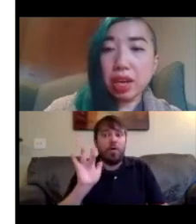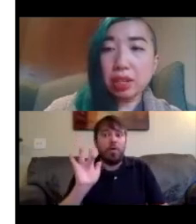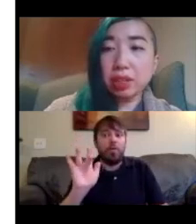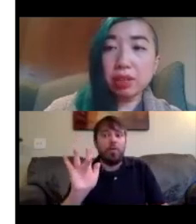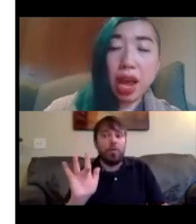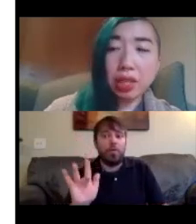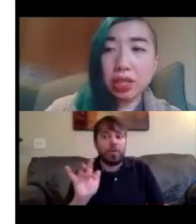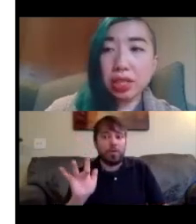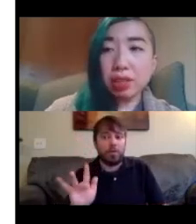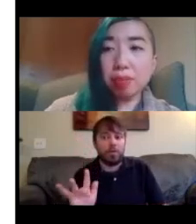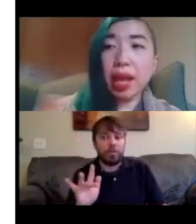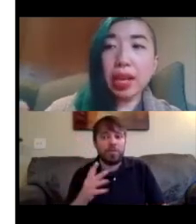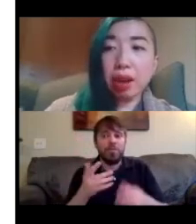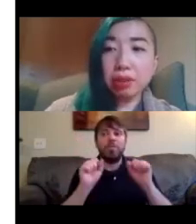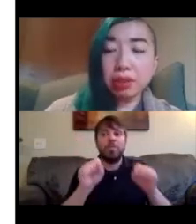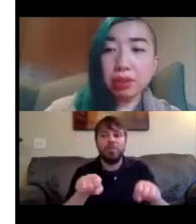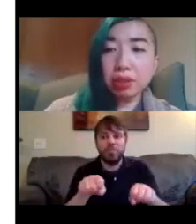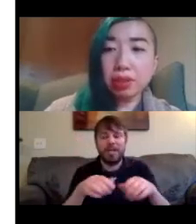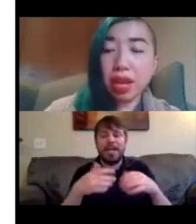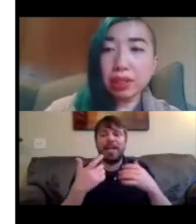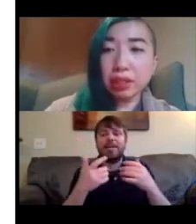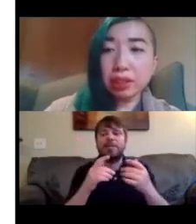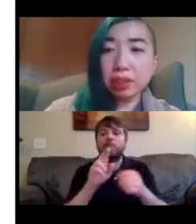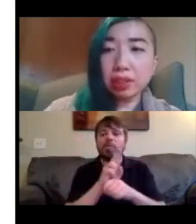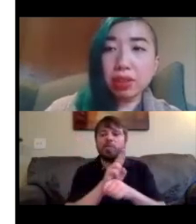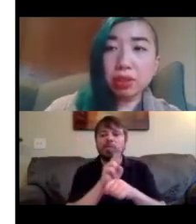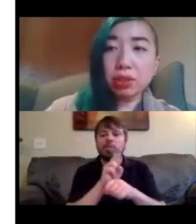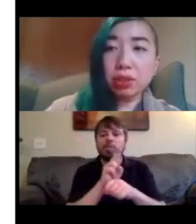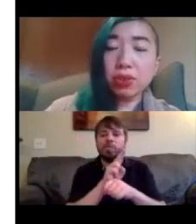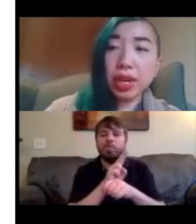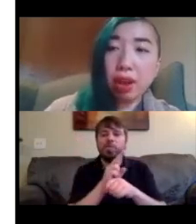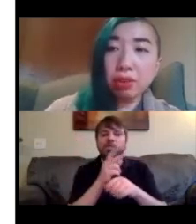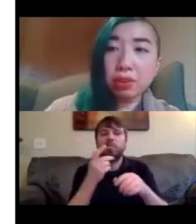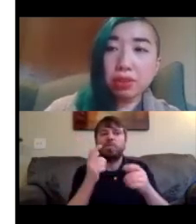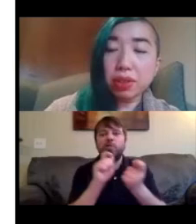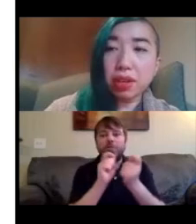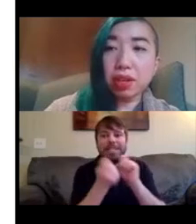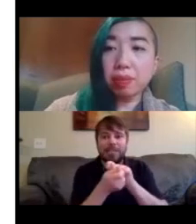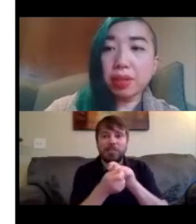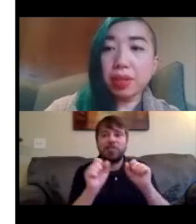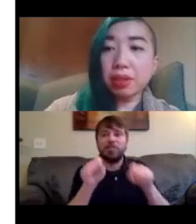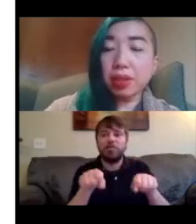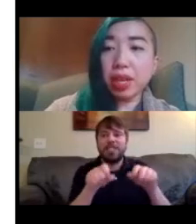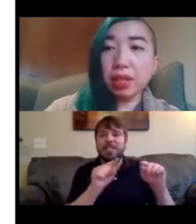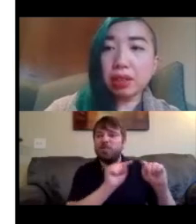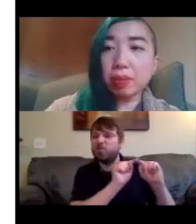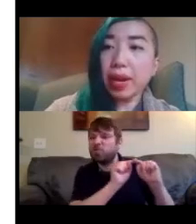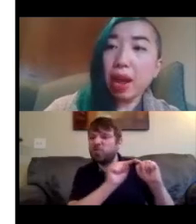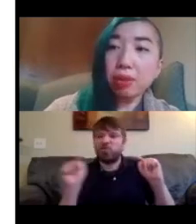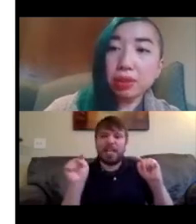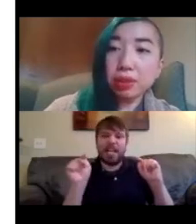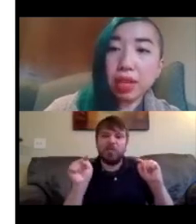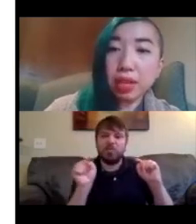so redaction, you can blackout certain text, you can strikeout, you can whiteout certain text.